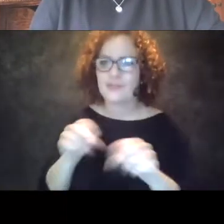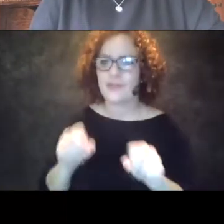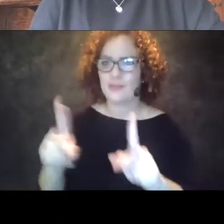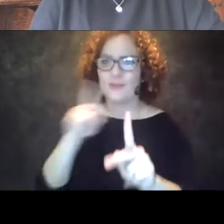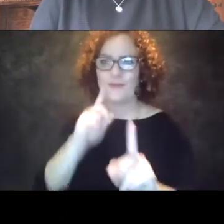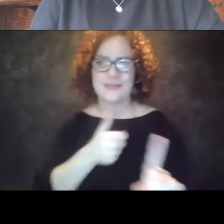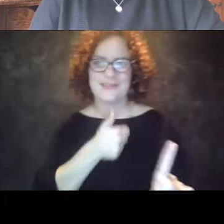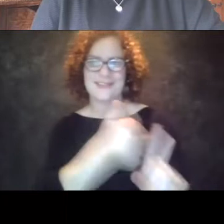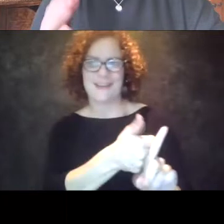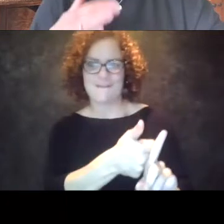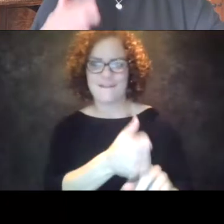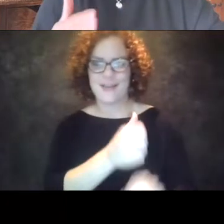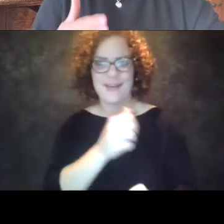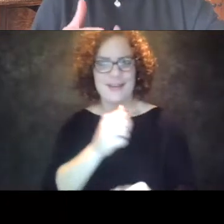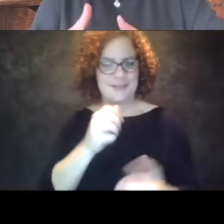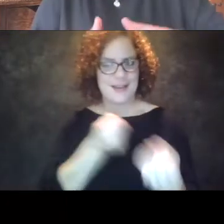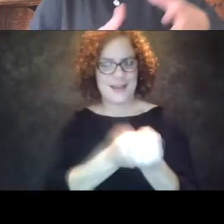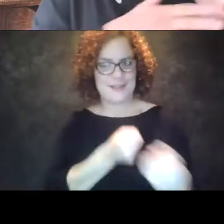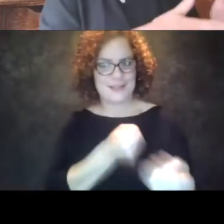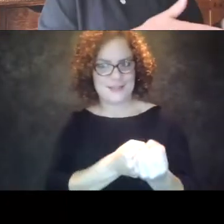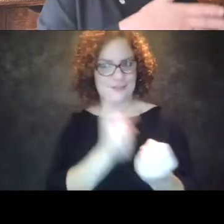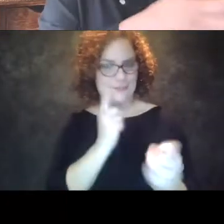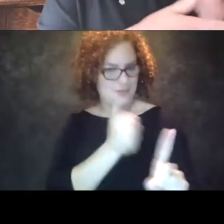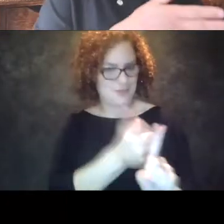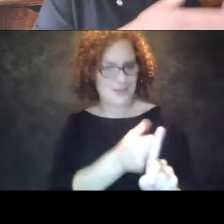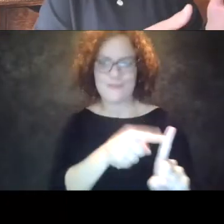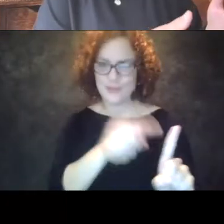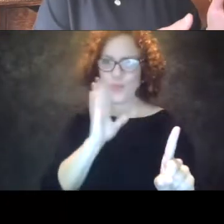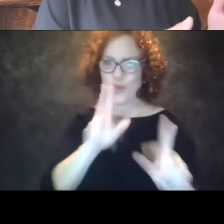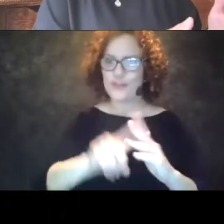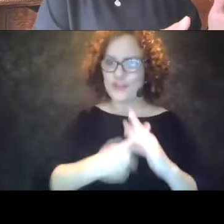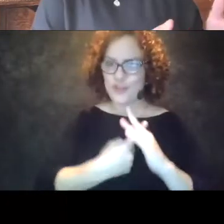the student themselves as they start to understand who are the peers that they can rely on? Who